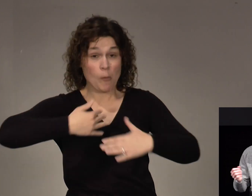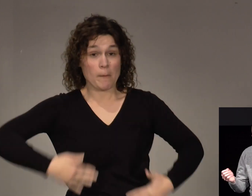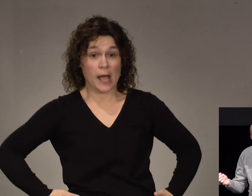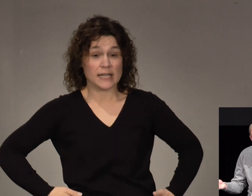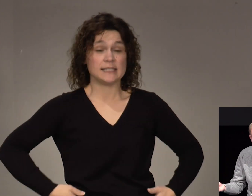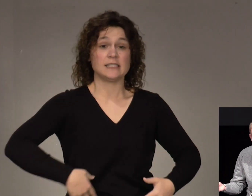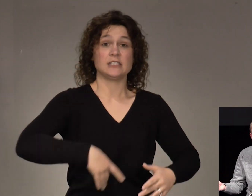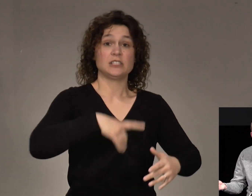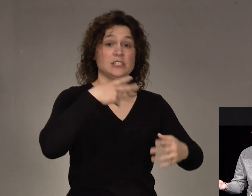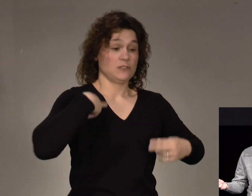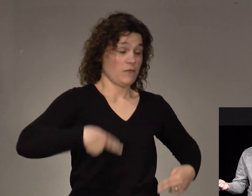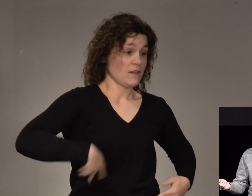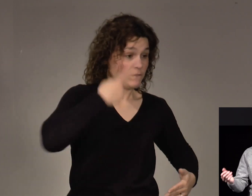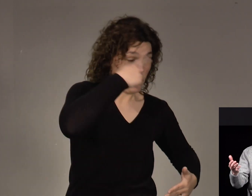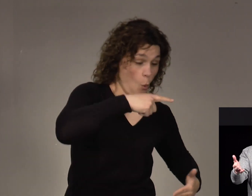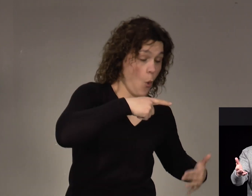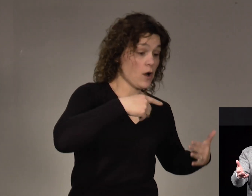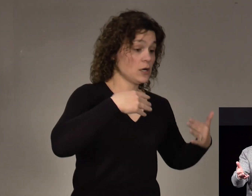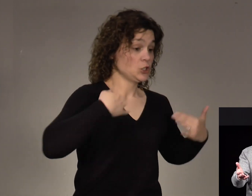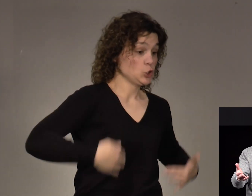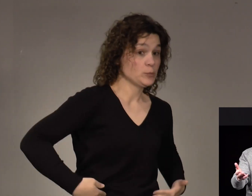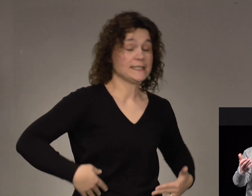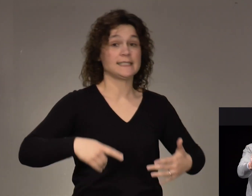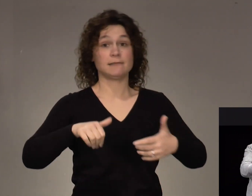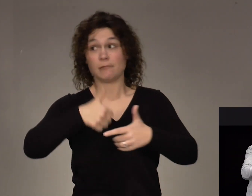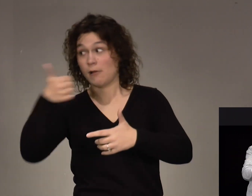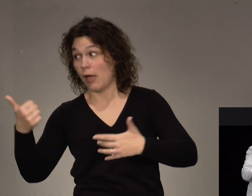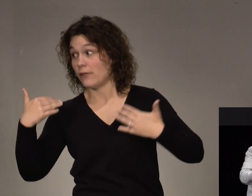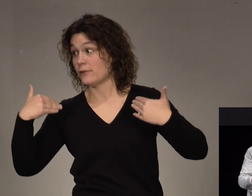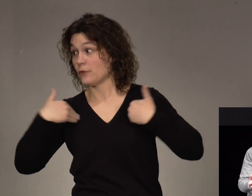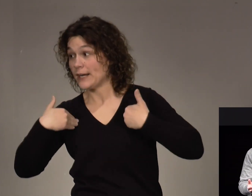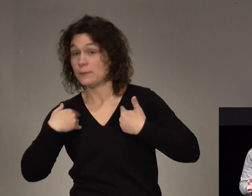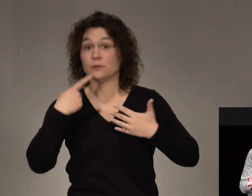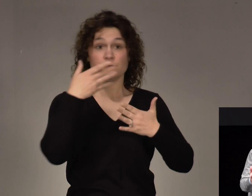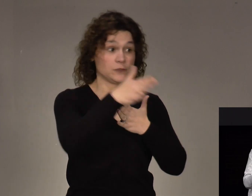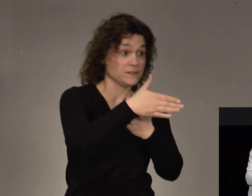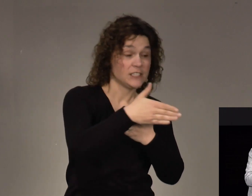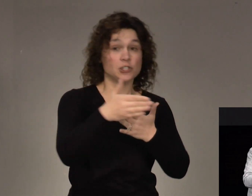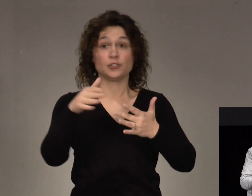one kind for humans, and another for animals, another for fish, another for